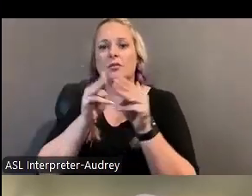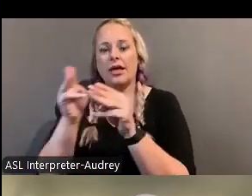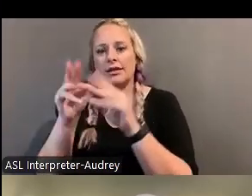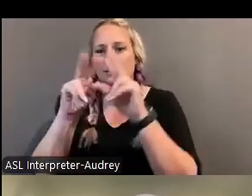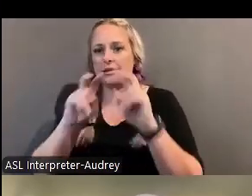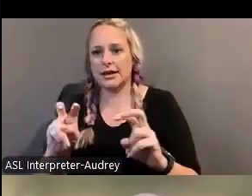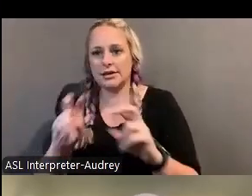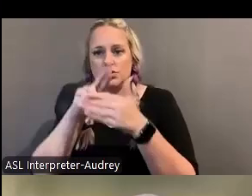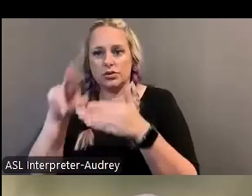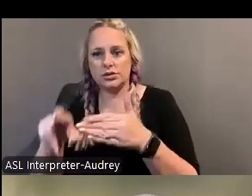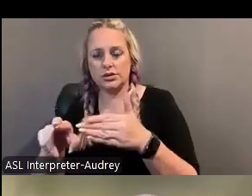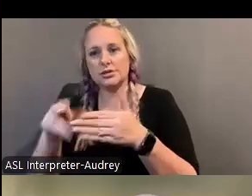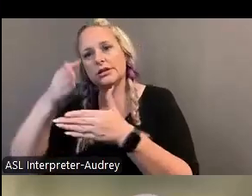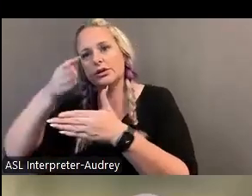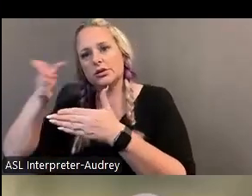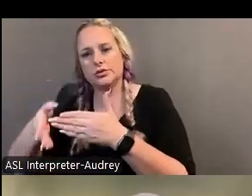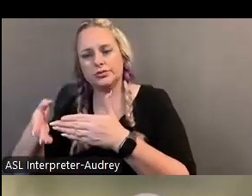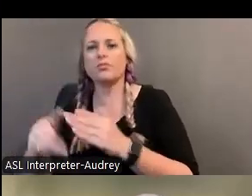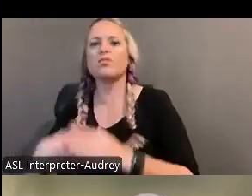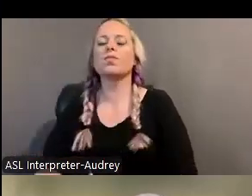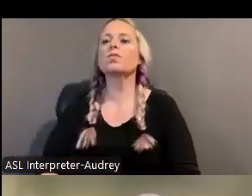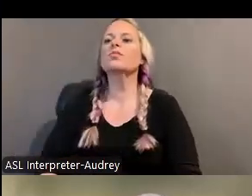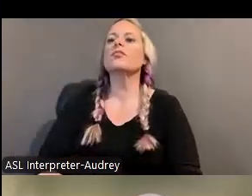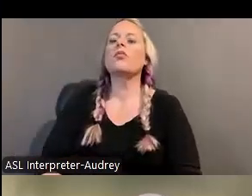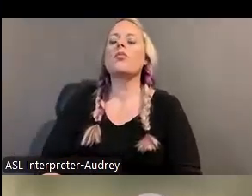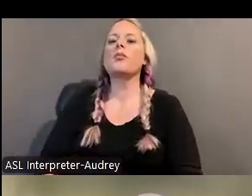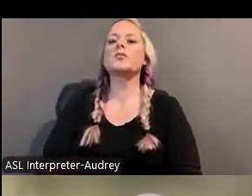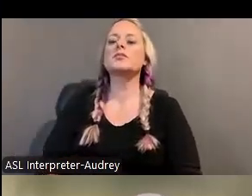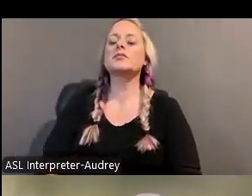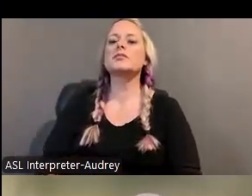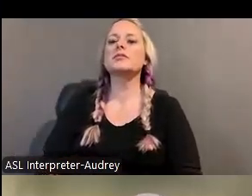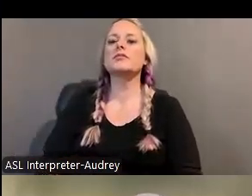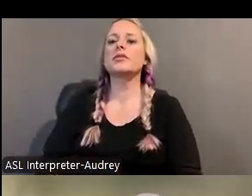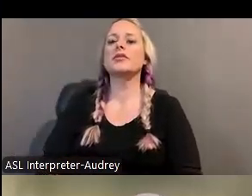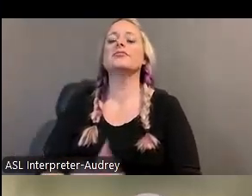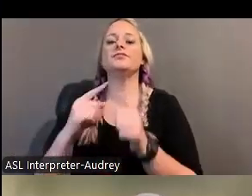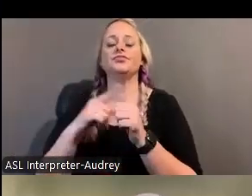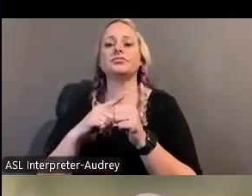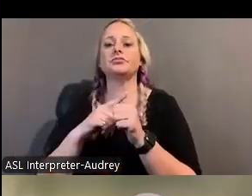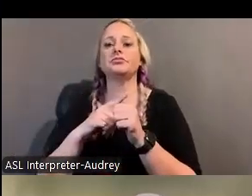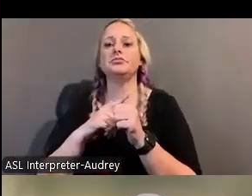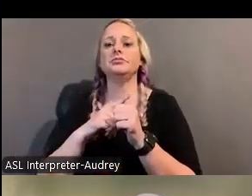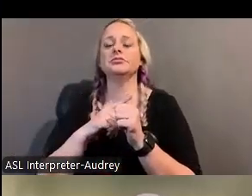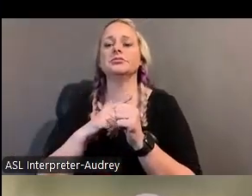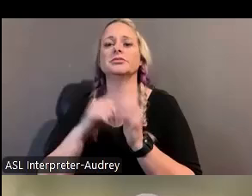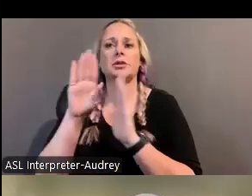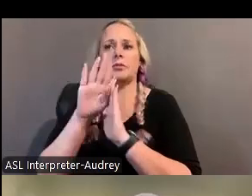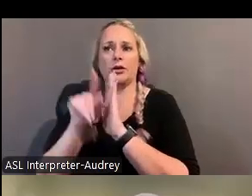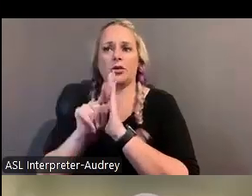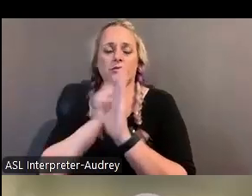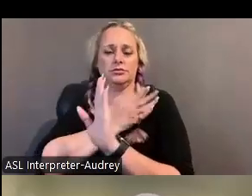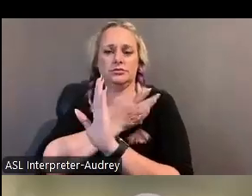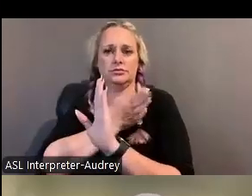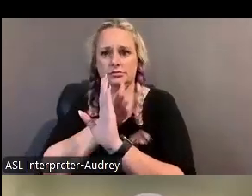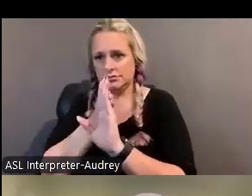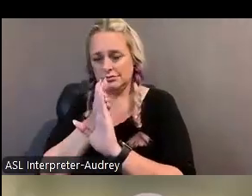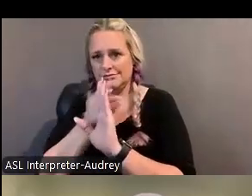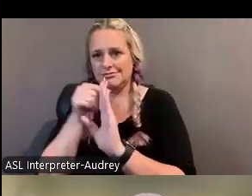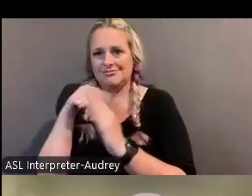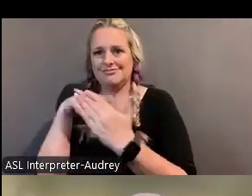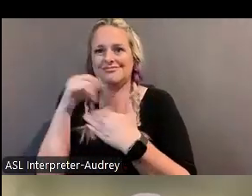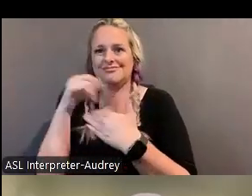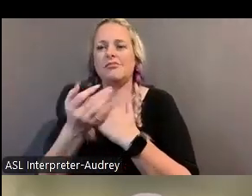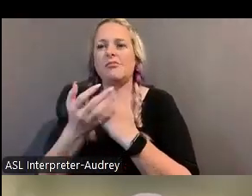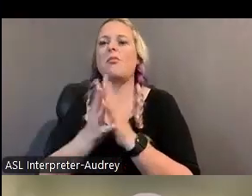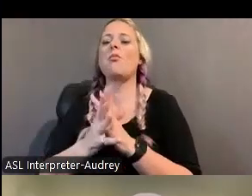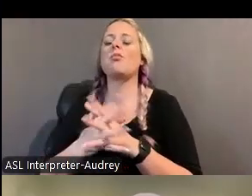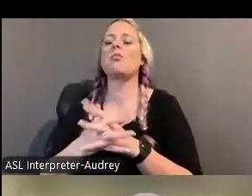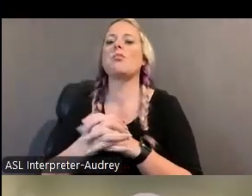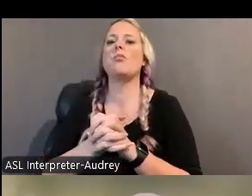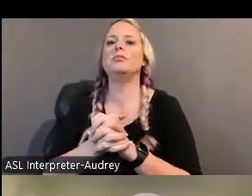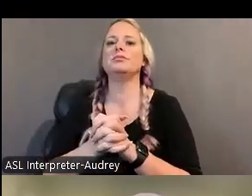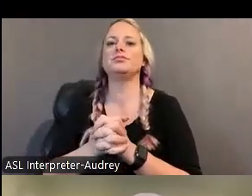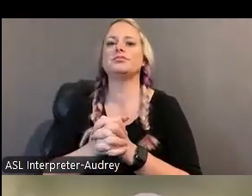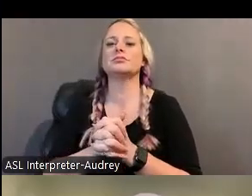and the conclusion. Next slide. So we're going to quickly go over the background. Next slide.